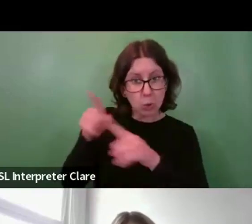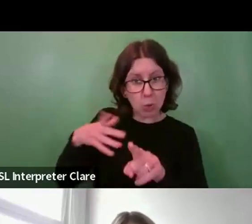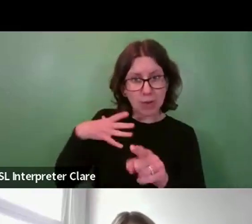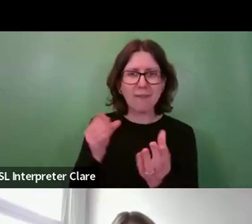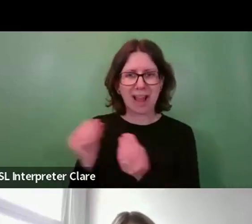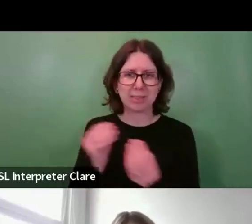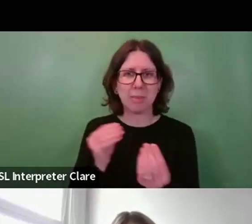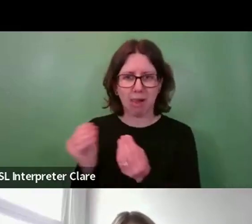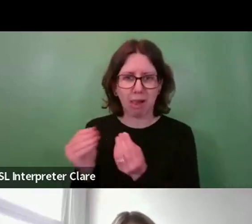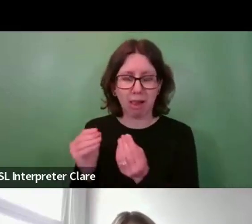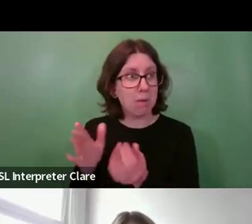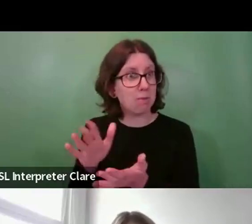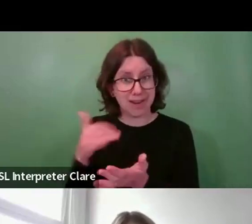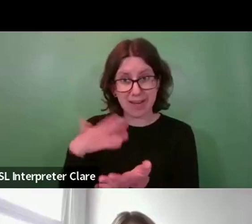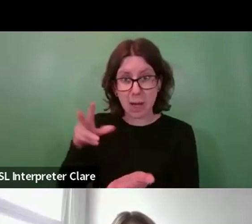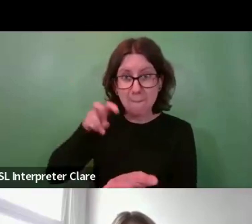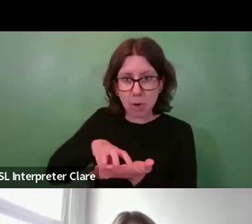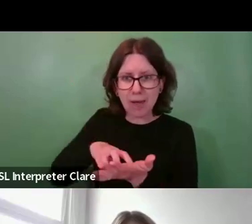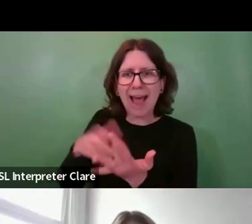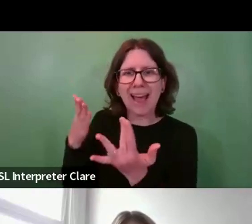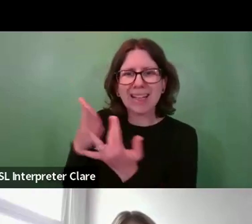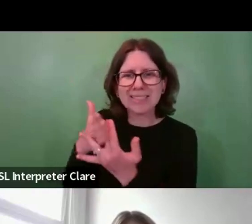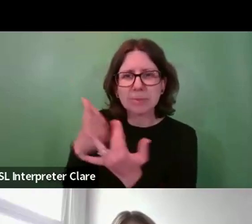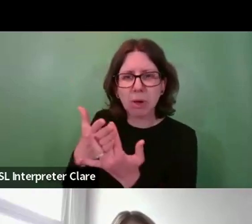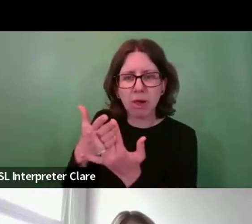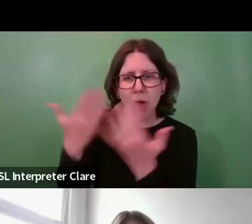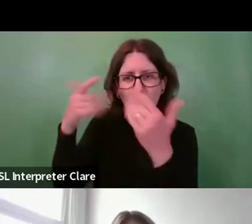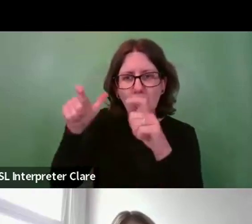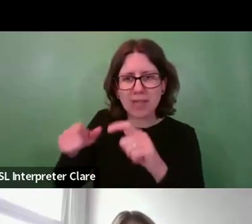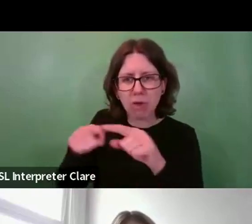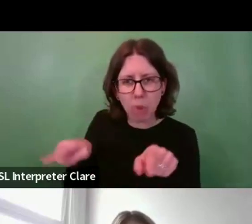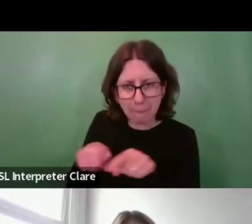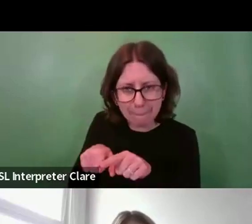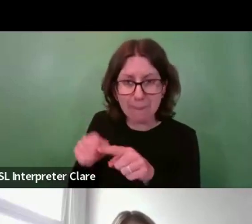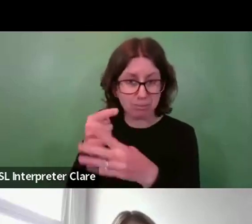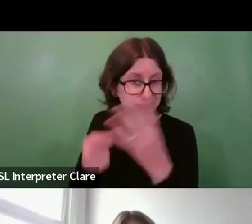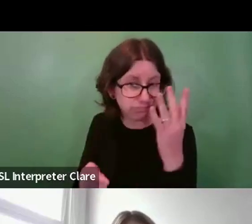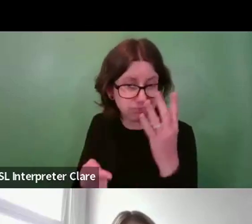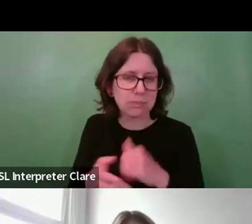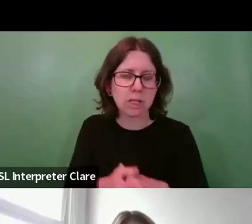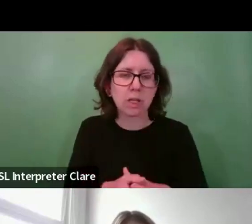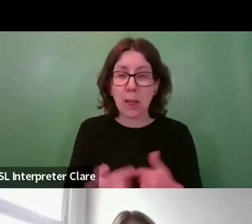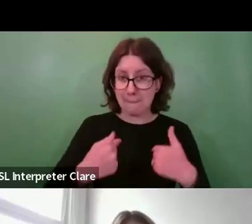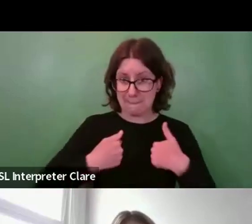accessible hotel room or, or whatever. In my experience, I, I've not had any problems